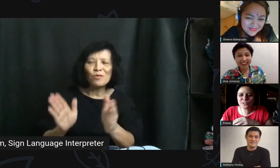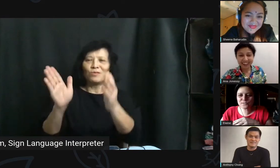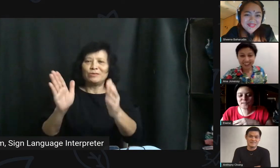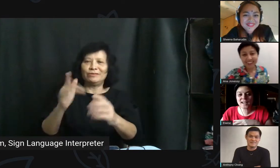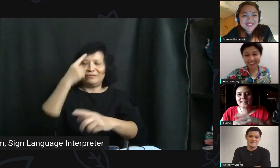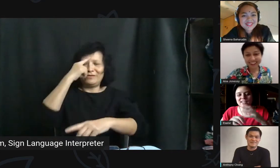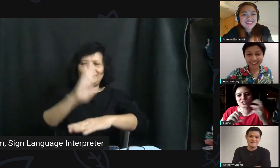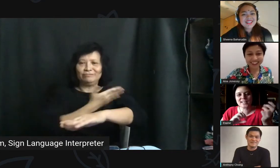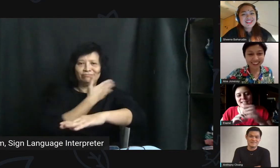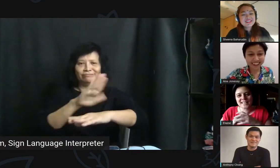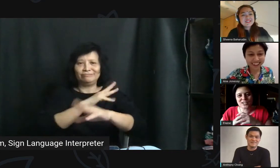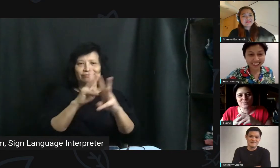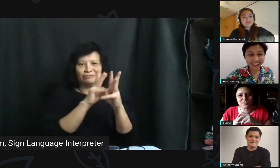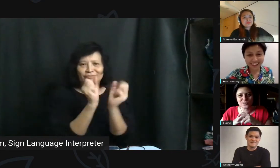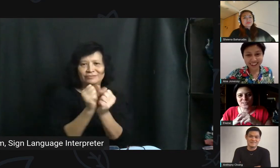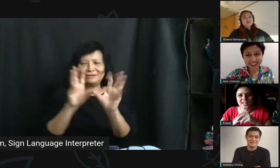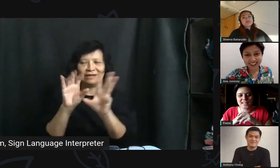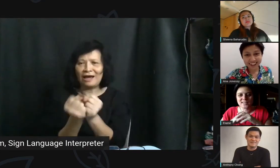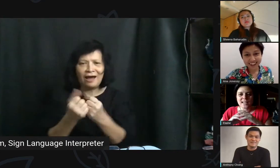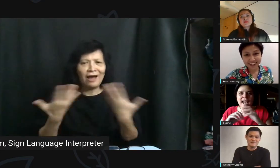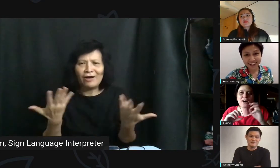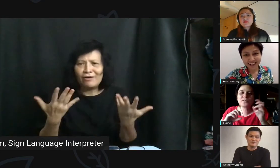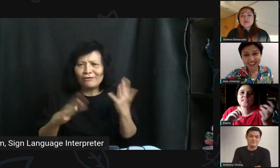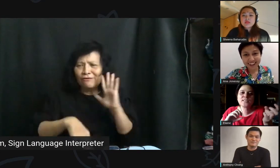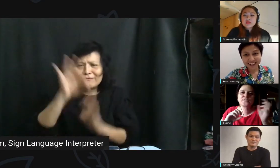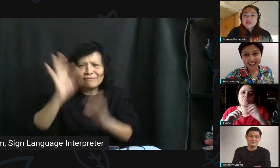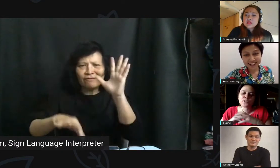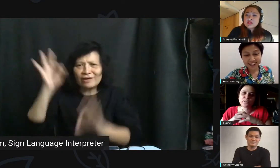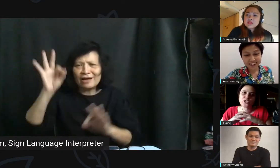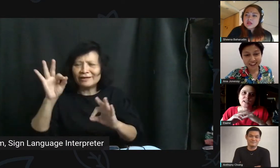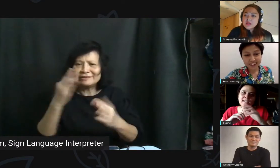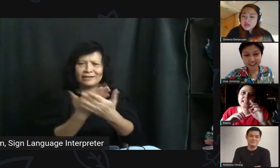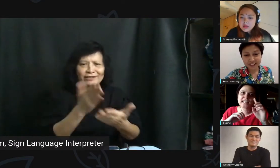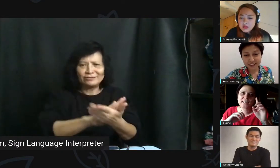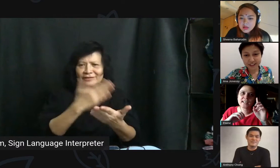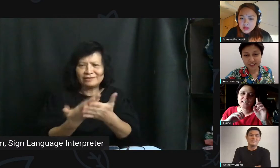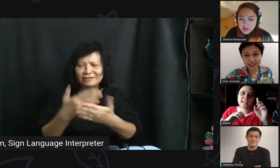How do you find the translation process? How is it different between translating